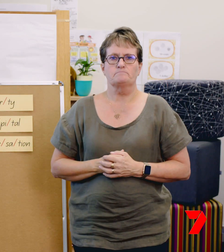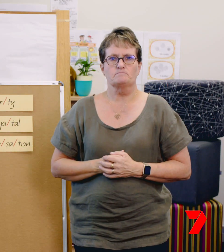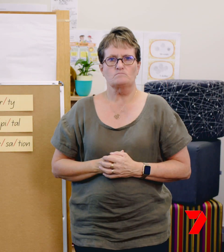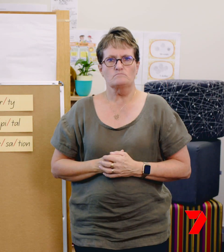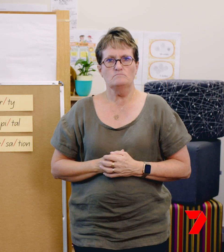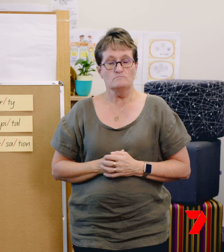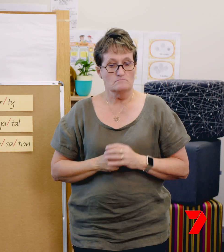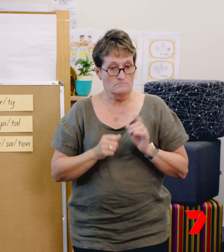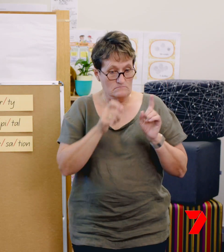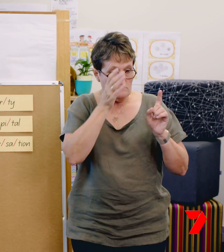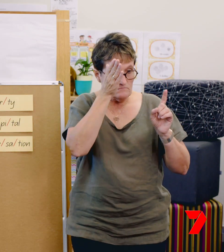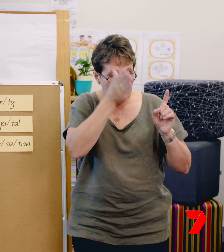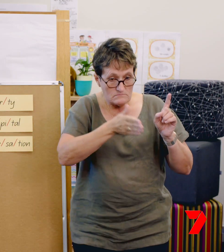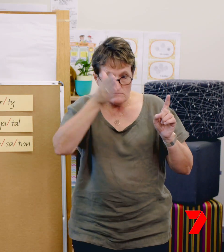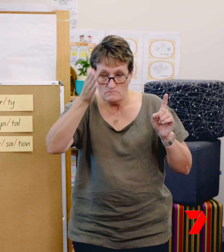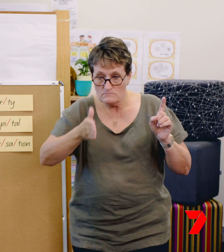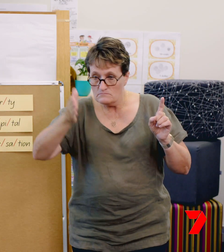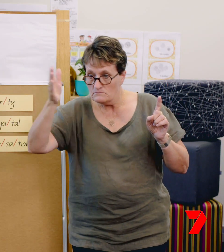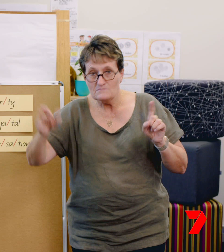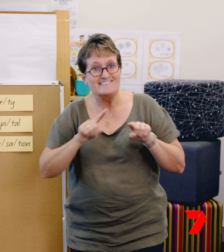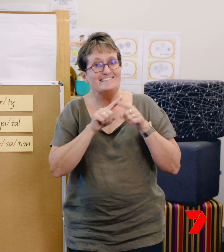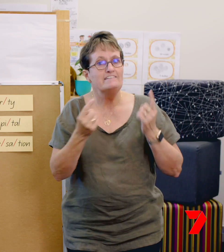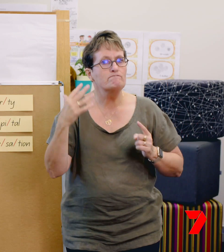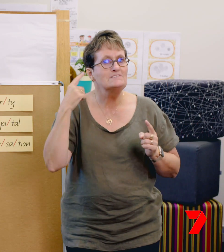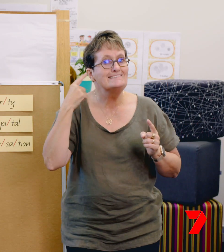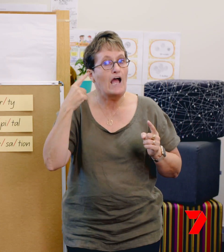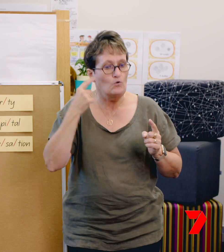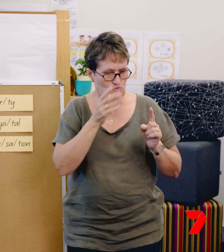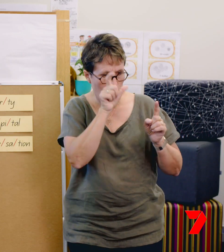A syllable always has a vowel sound.